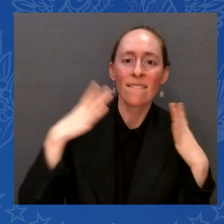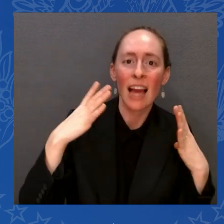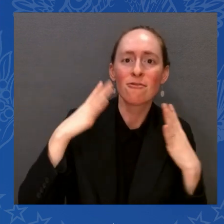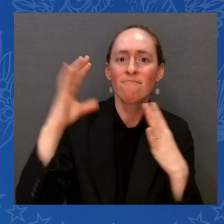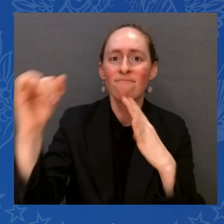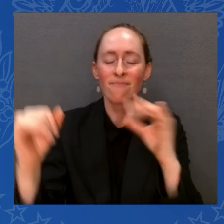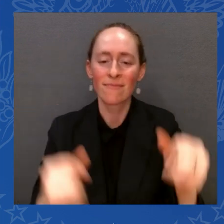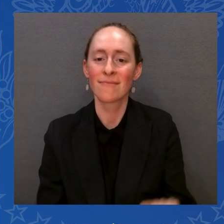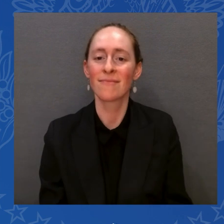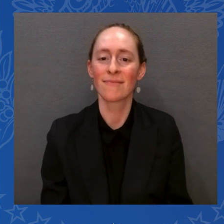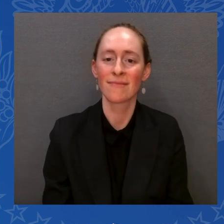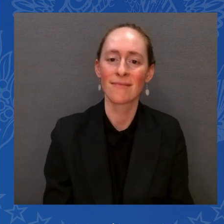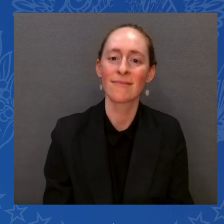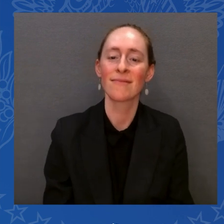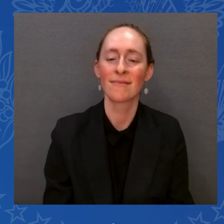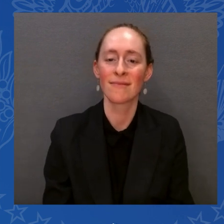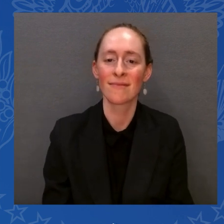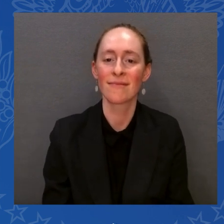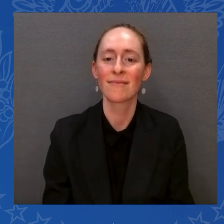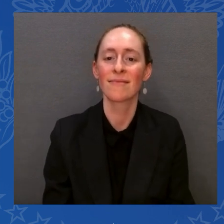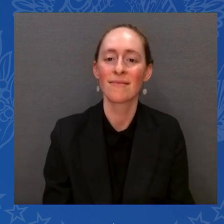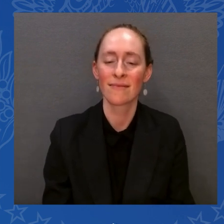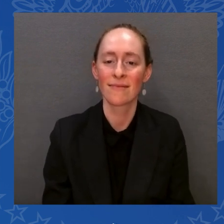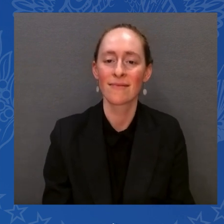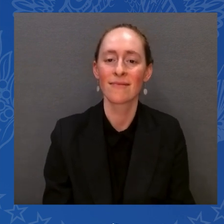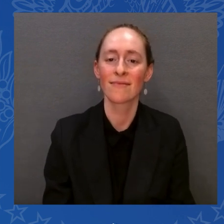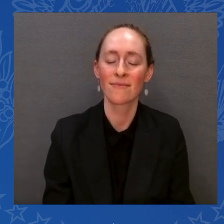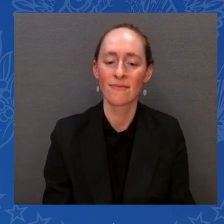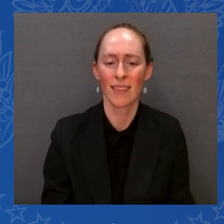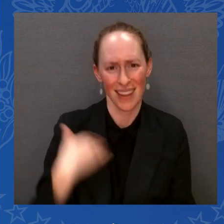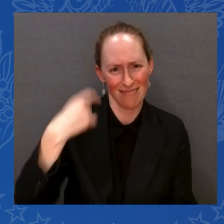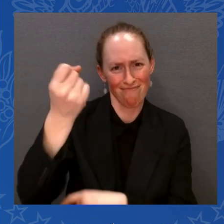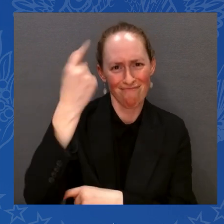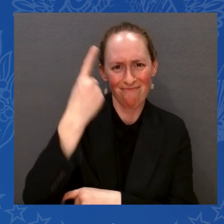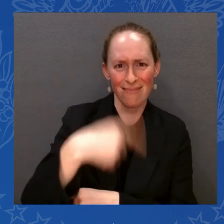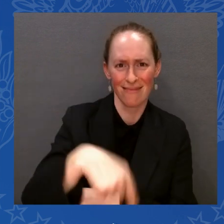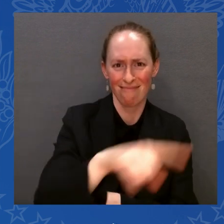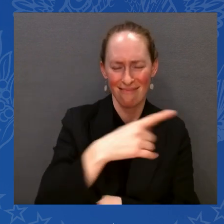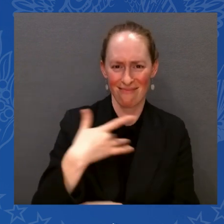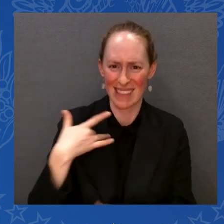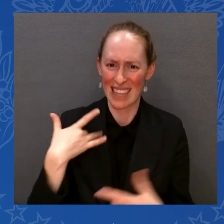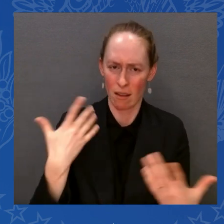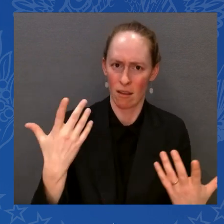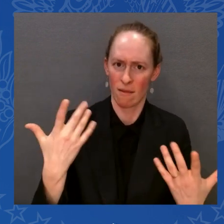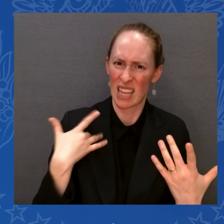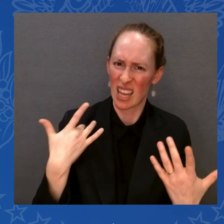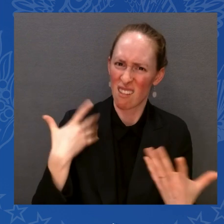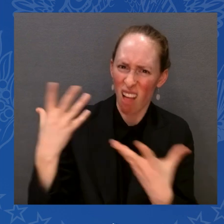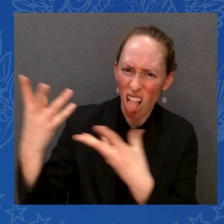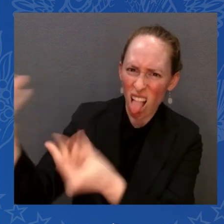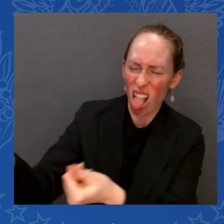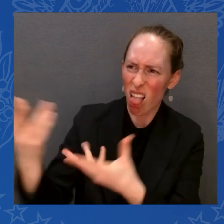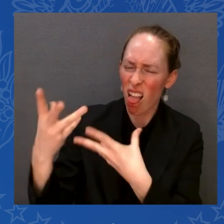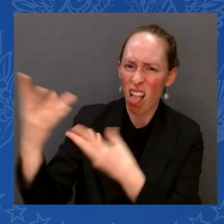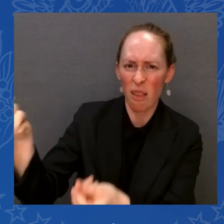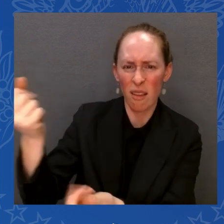They play us for suckers. And it makes you angry, at least it does me. Frankly, it offends me to think about it.